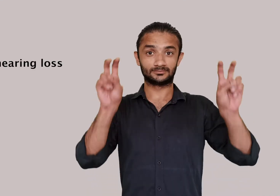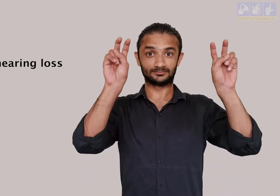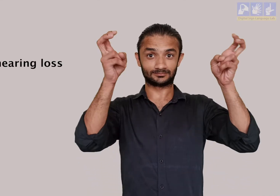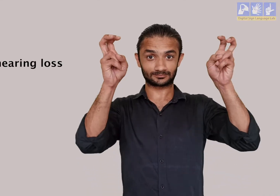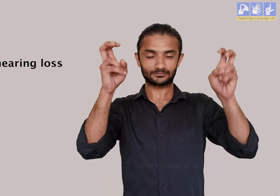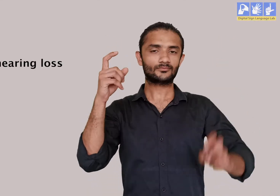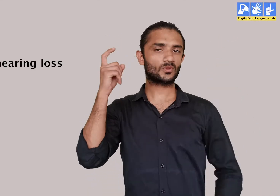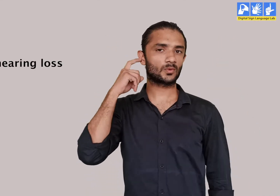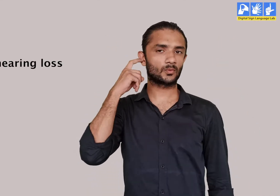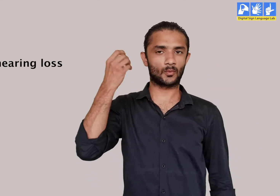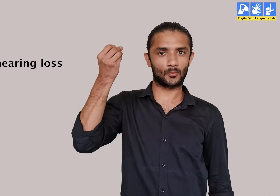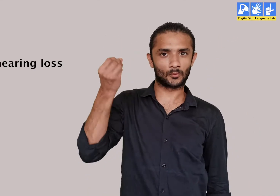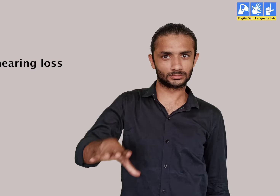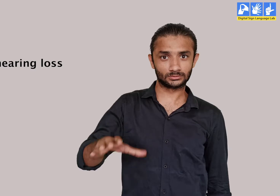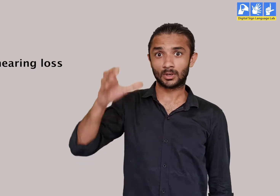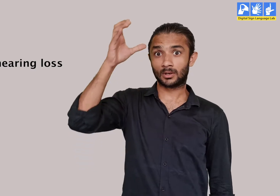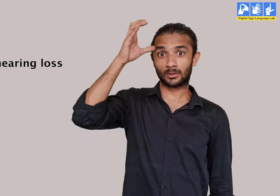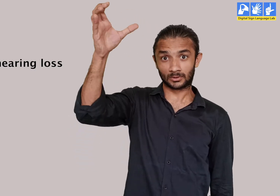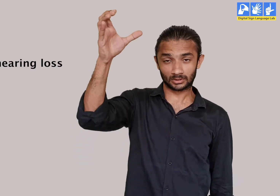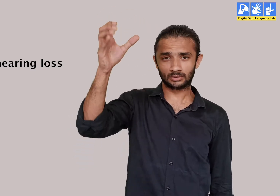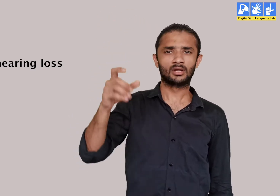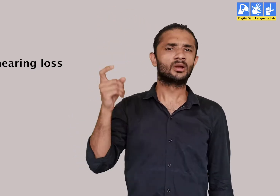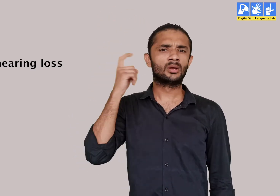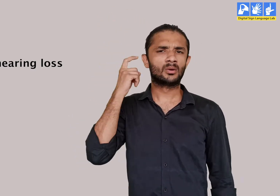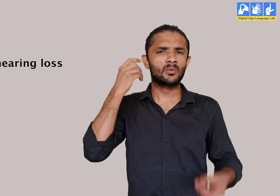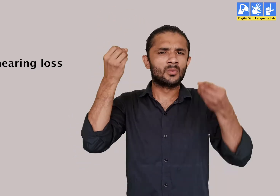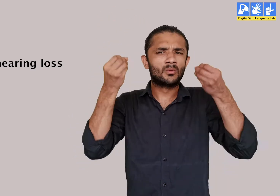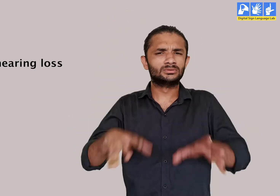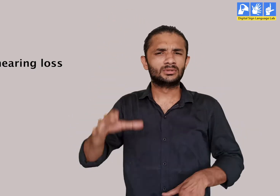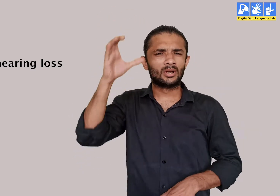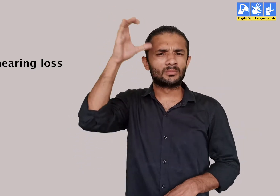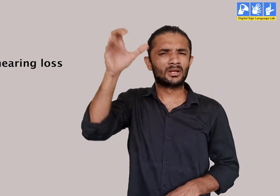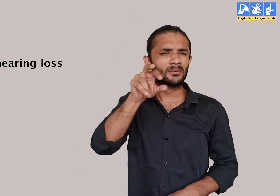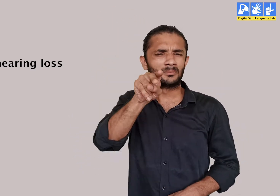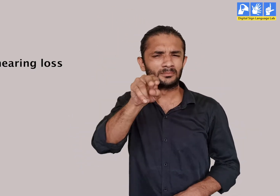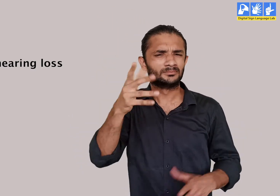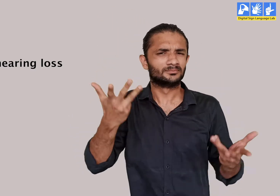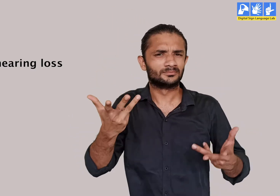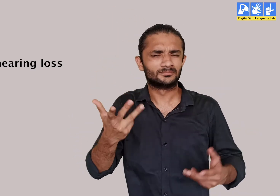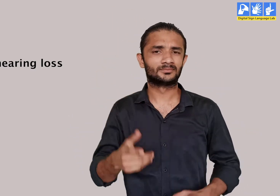The topic is concept of hearing loss What do we mean by hearing loss?